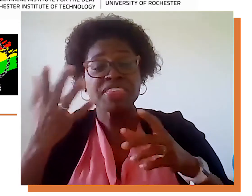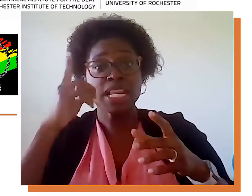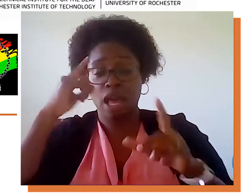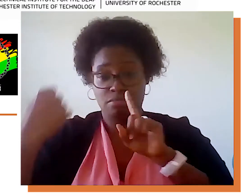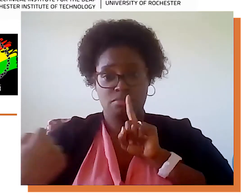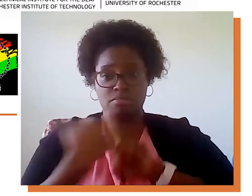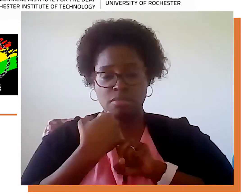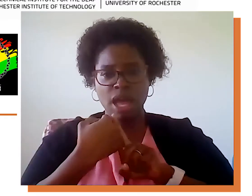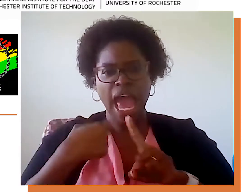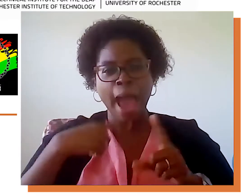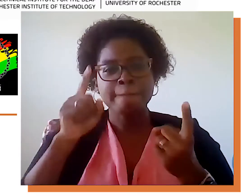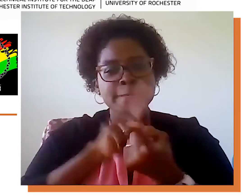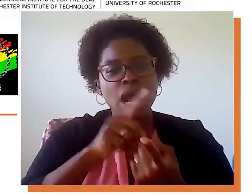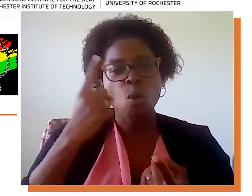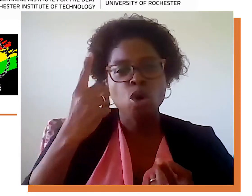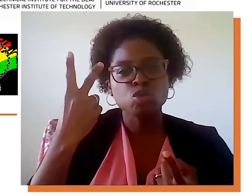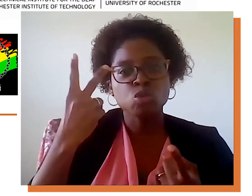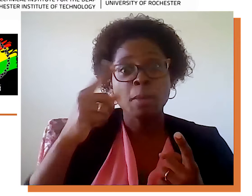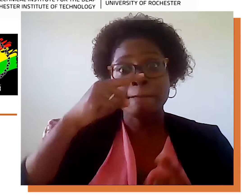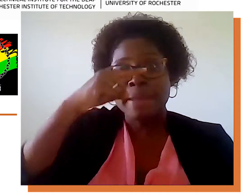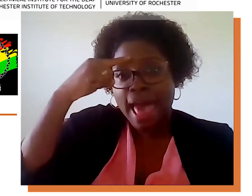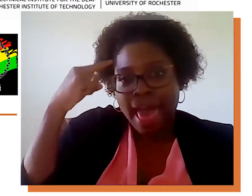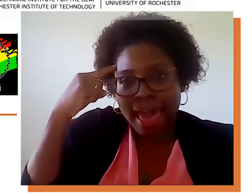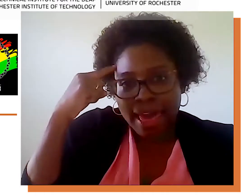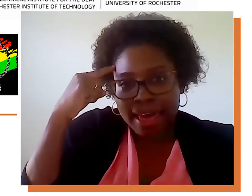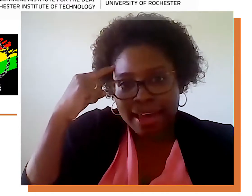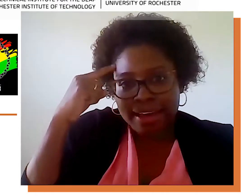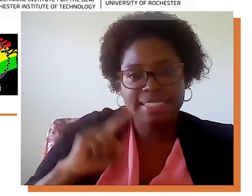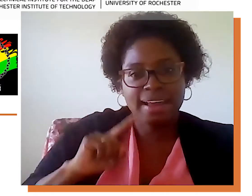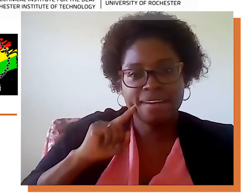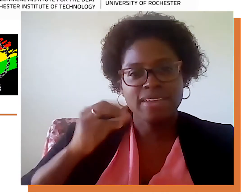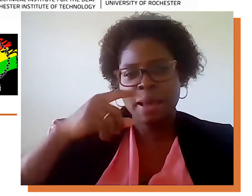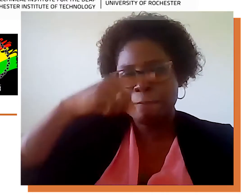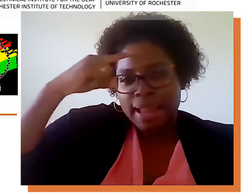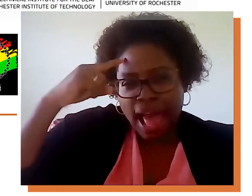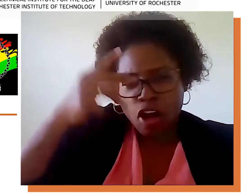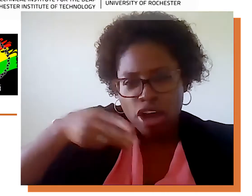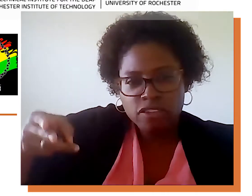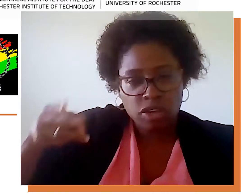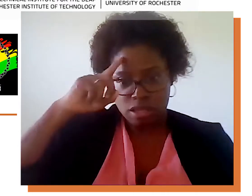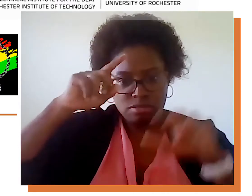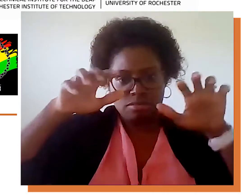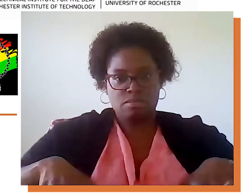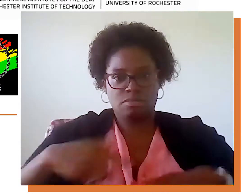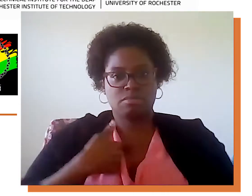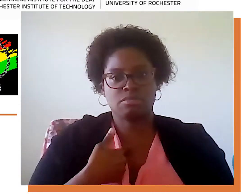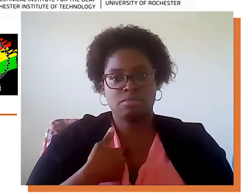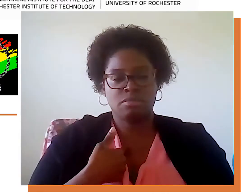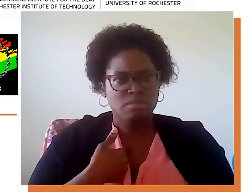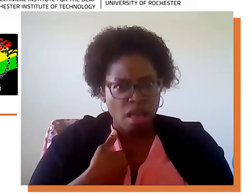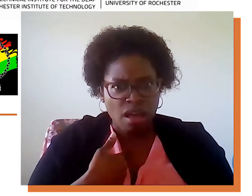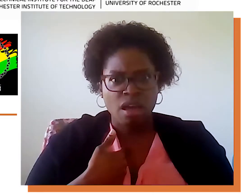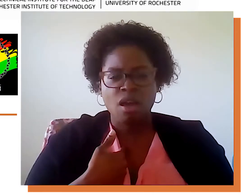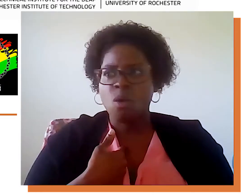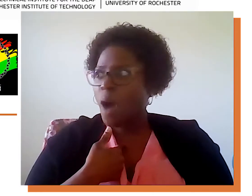But the greatest impact that E.Y.F. had on me was that I saw other deaf black hard-of-hearing students.